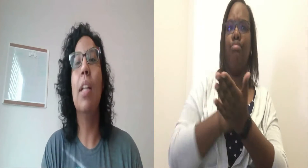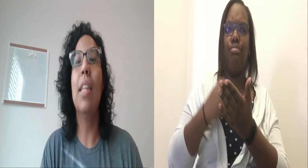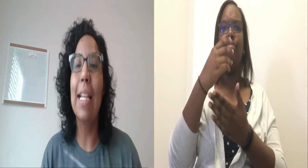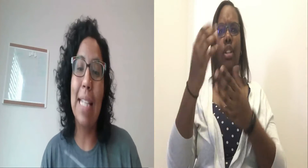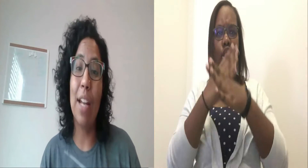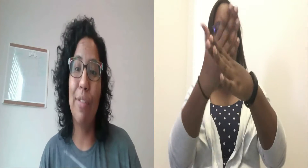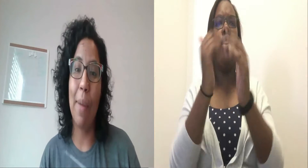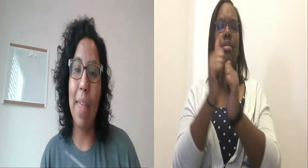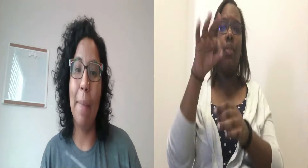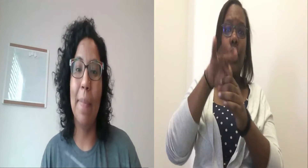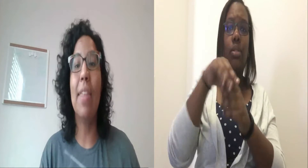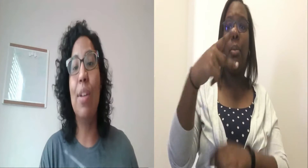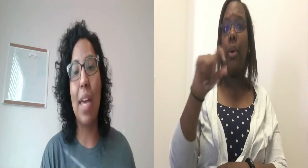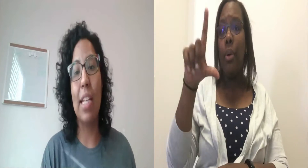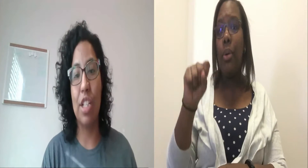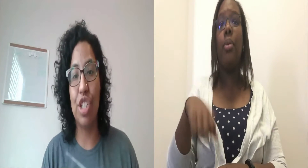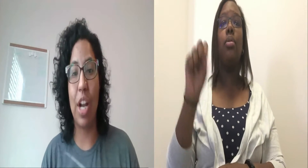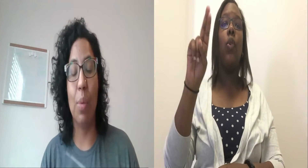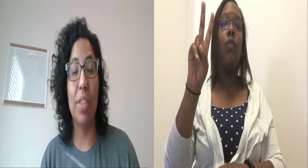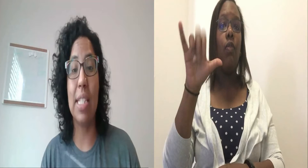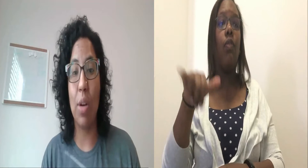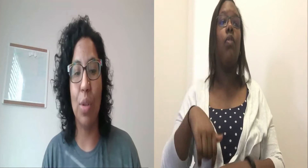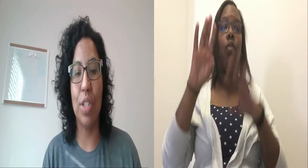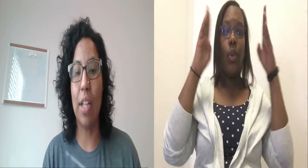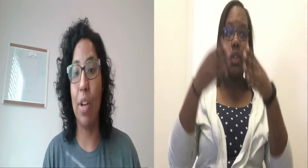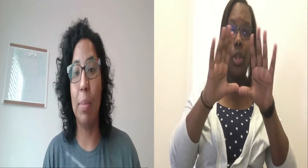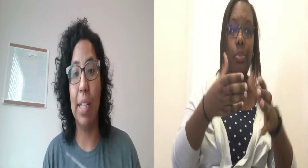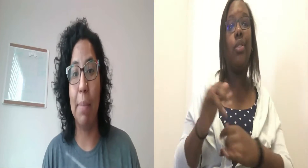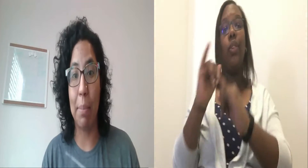collect data from them that you then can share with stakeholders and other community members